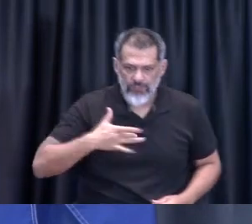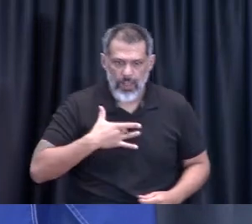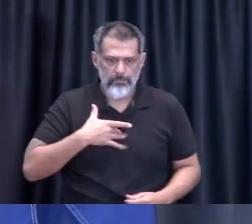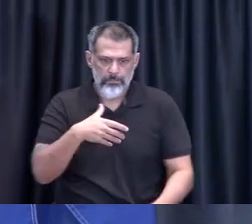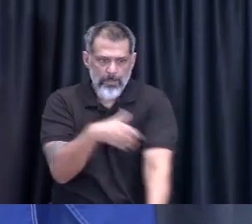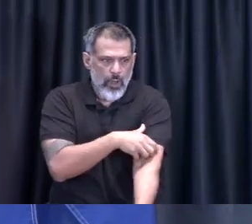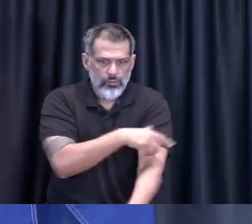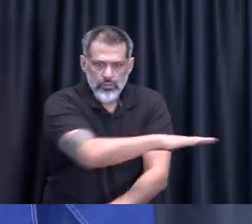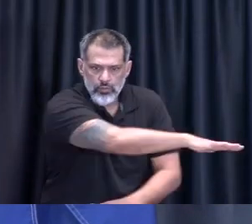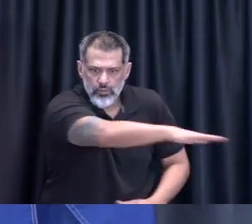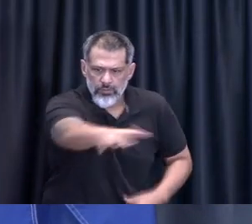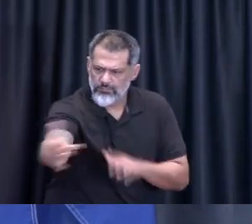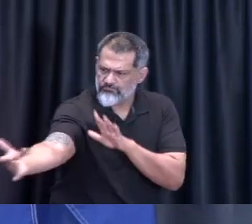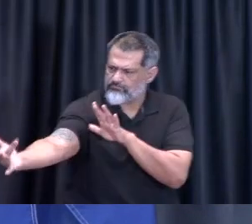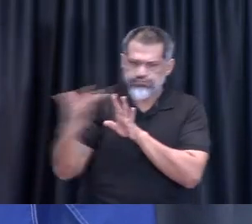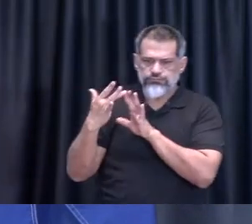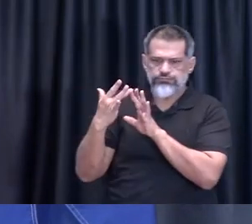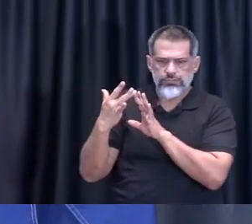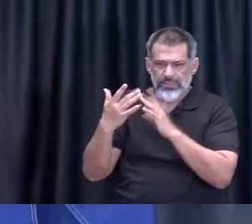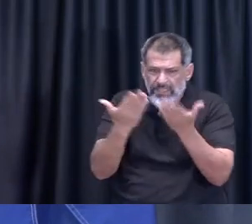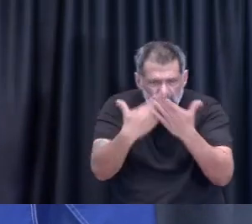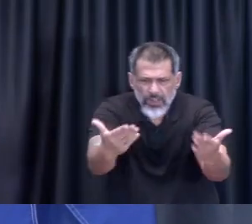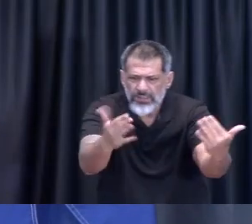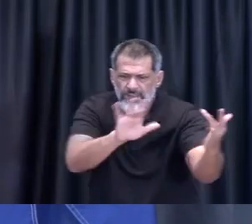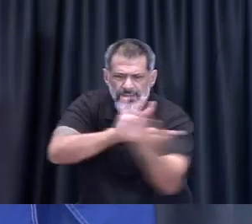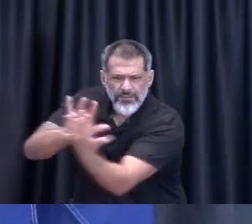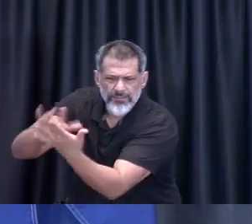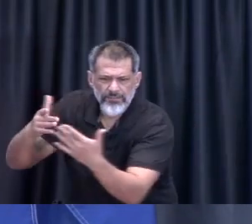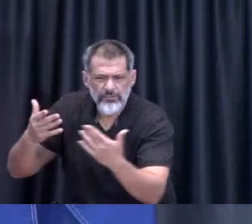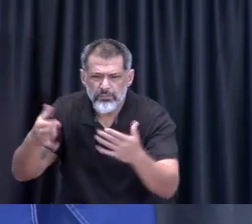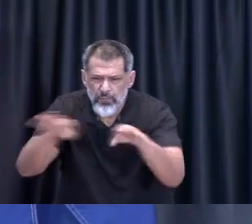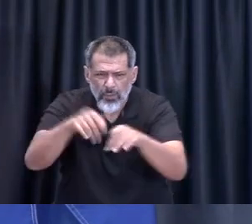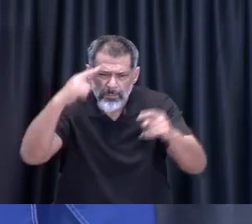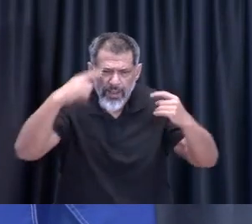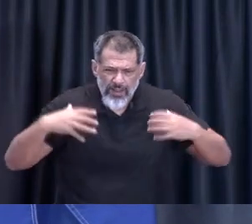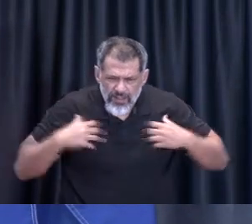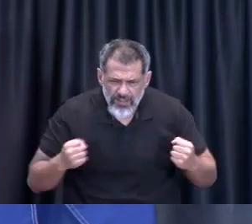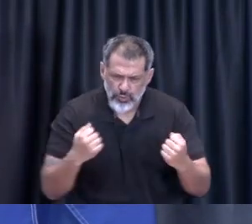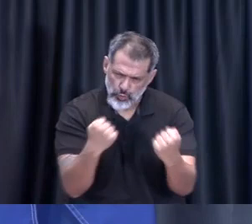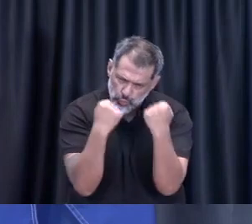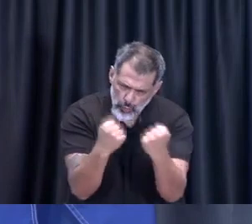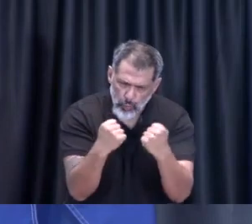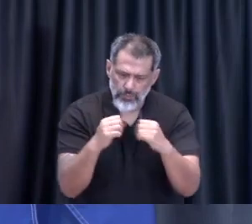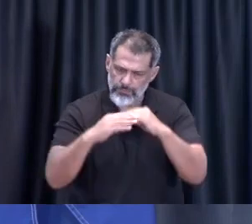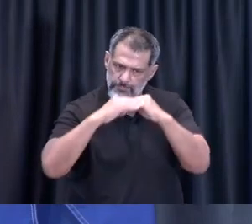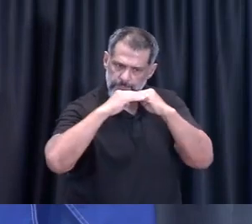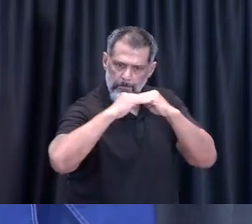ask for help to maintain their own mental health or resilience, because if it's OK for me, it's OK